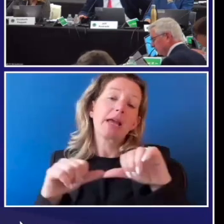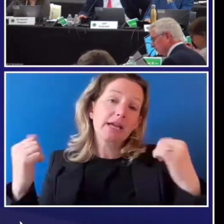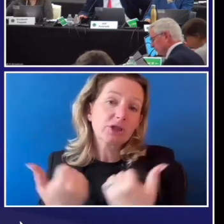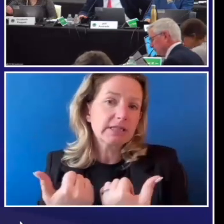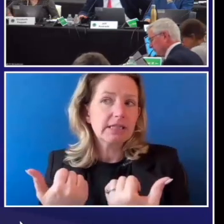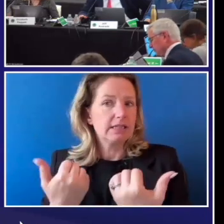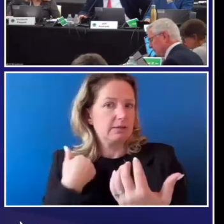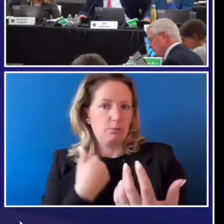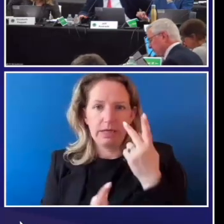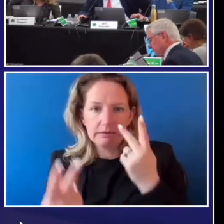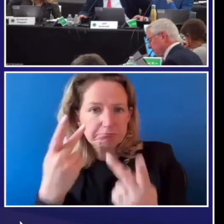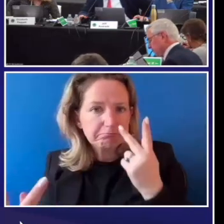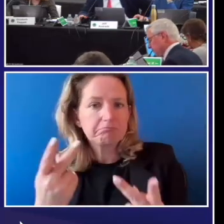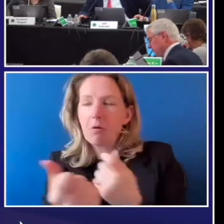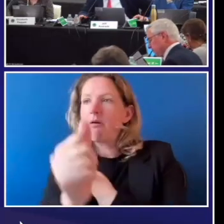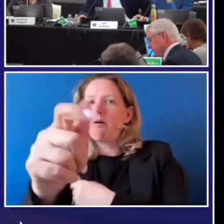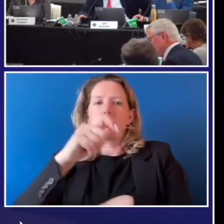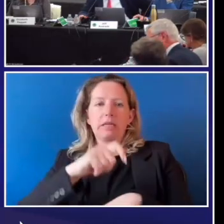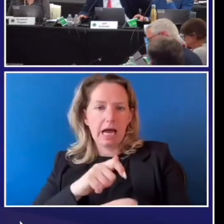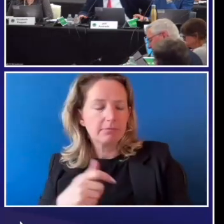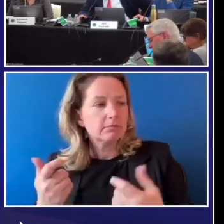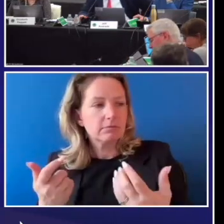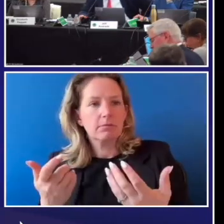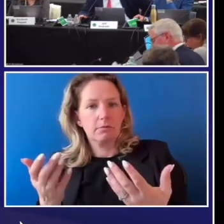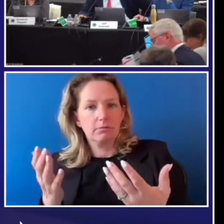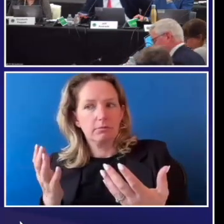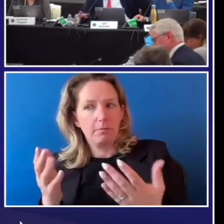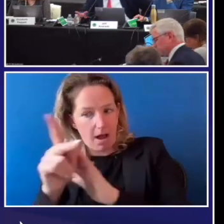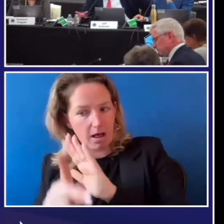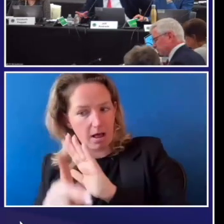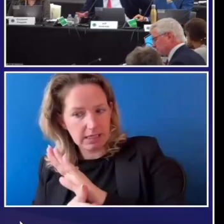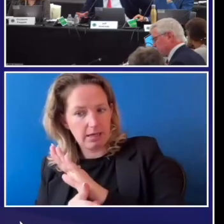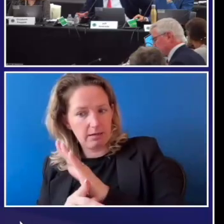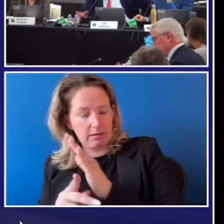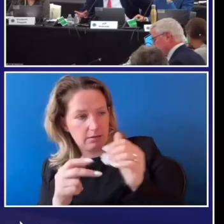for public input, um, to the membership. So I don't think there's anything there to preclude it,